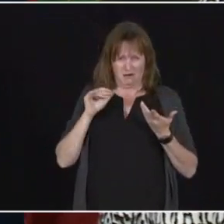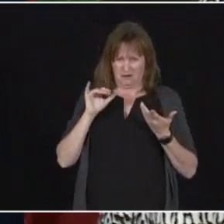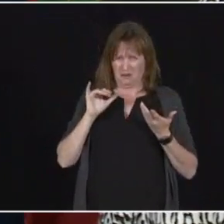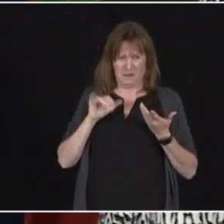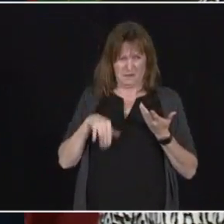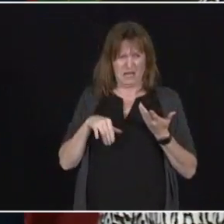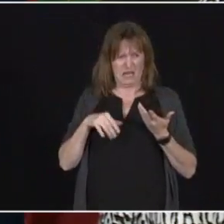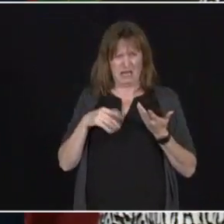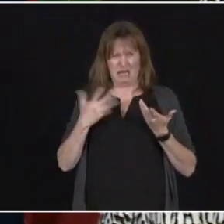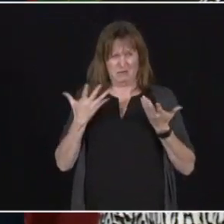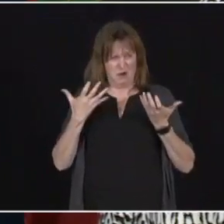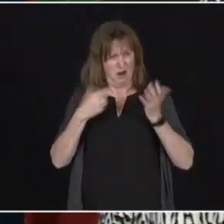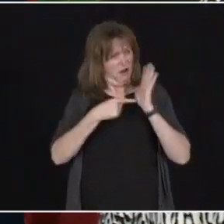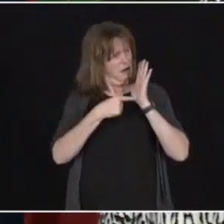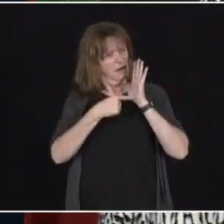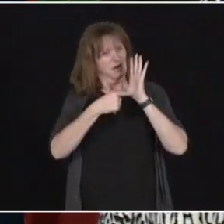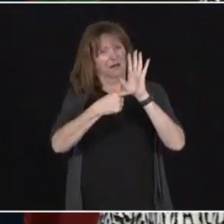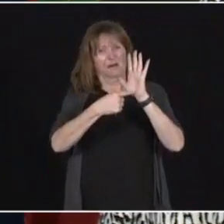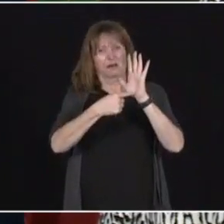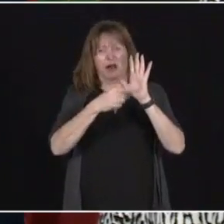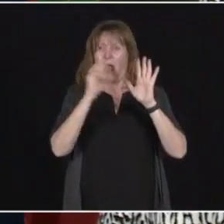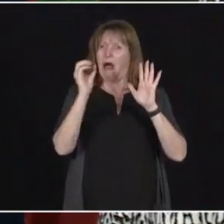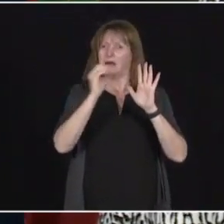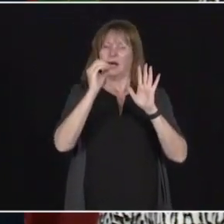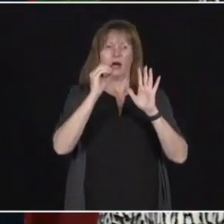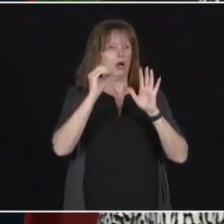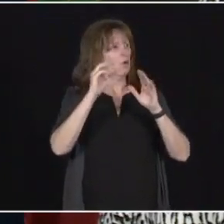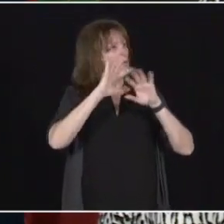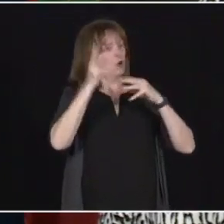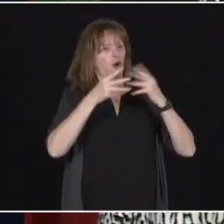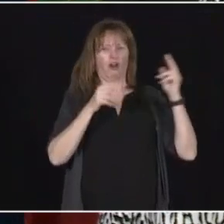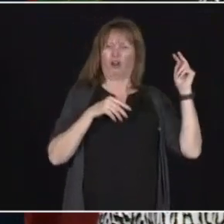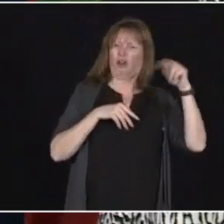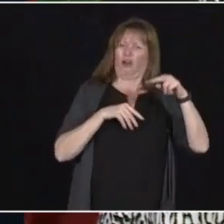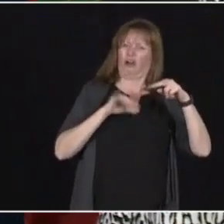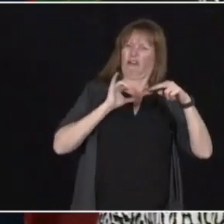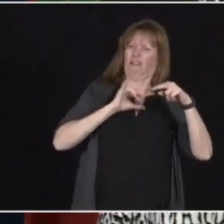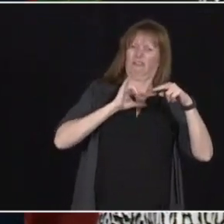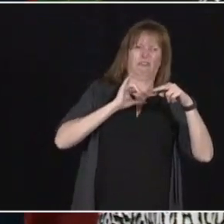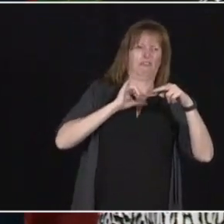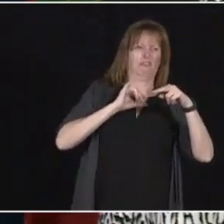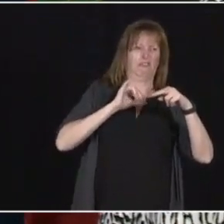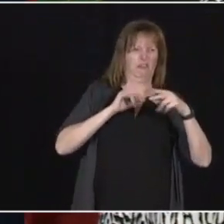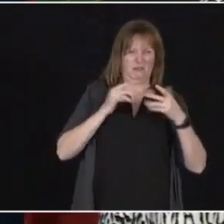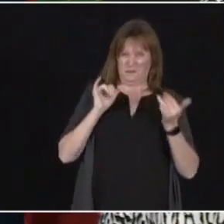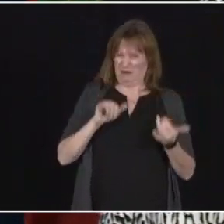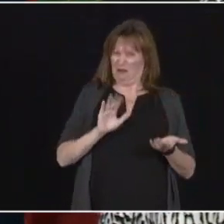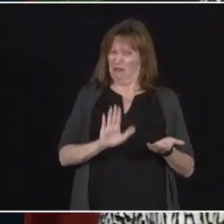that a valid reaction to rumours and fears, is that the way you want Ontario to appear to the world?